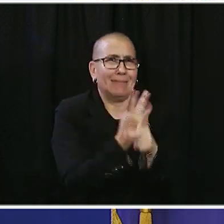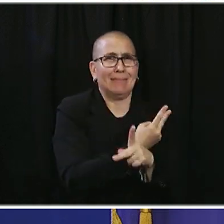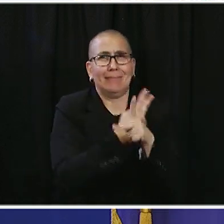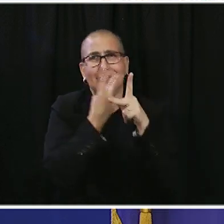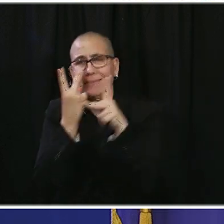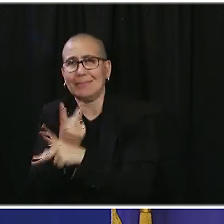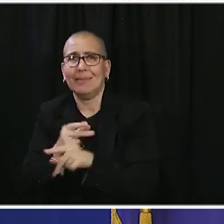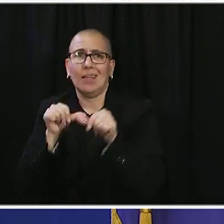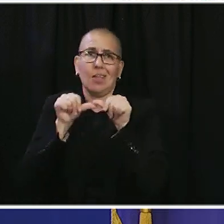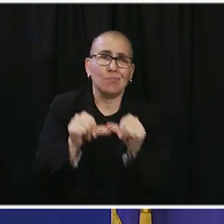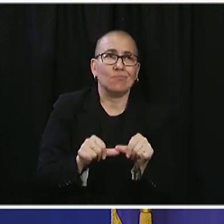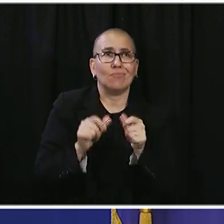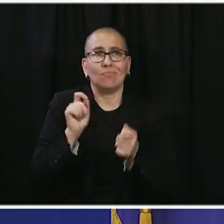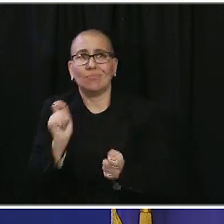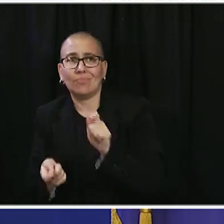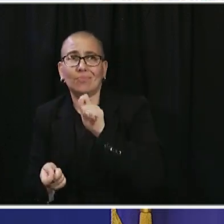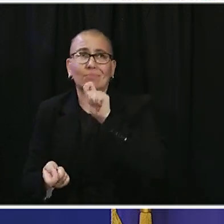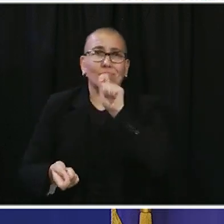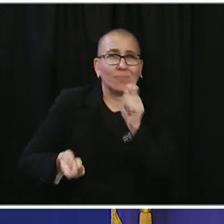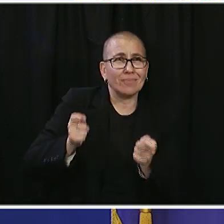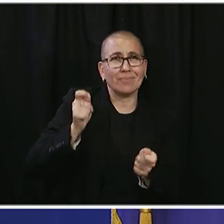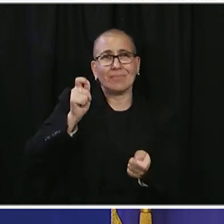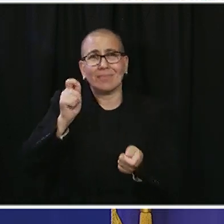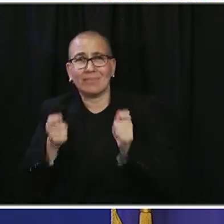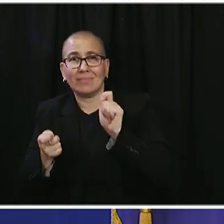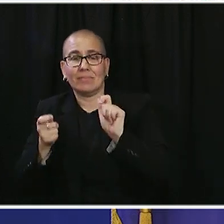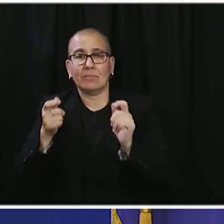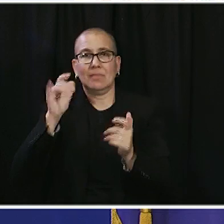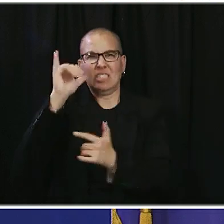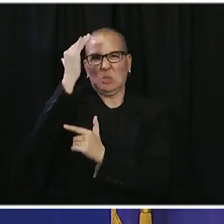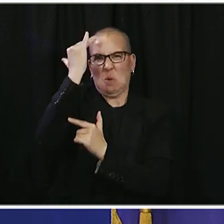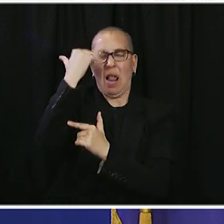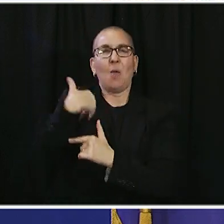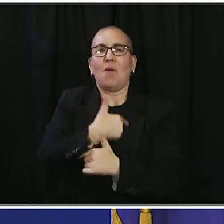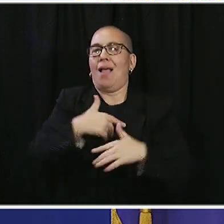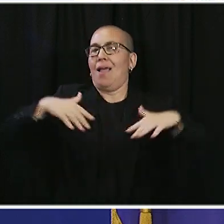TO FIGURE OUT. IT'S ONE OF THE REASONS WITH THE NEXT PHASES THAT I DON'T WANT TO SET A TIMELINE ON IT, BECAUSE I